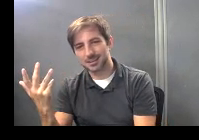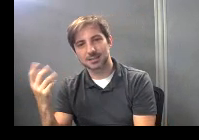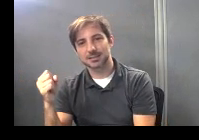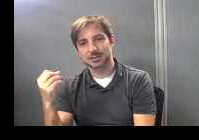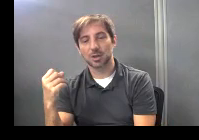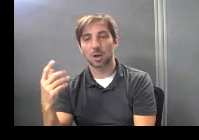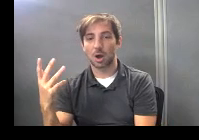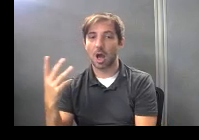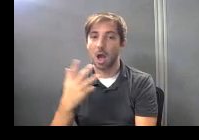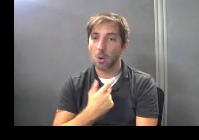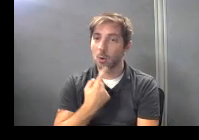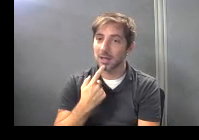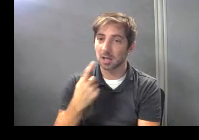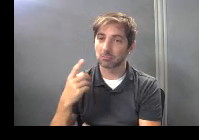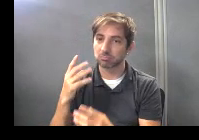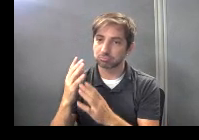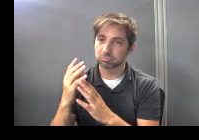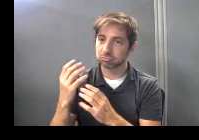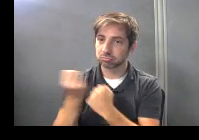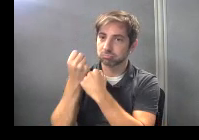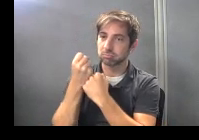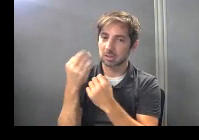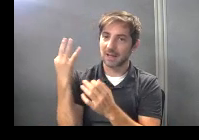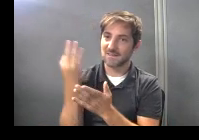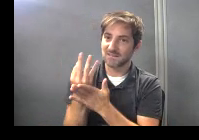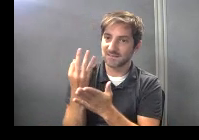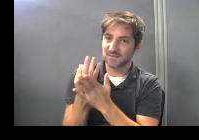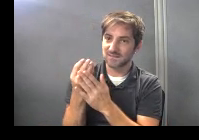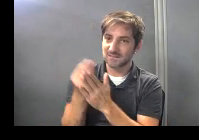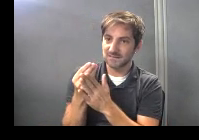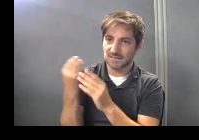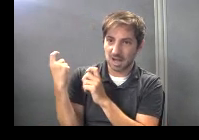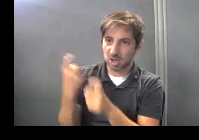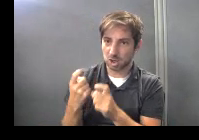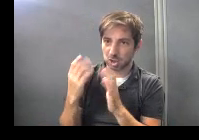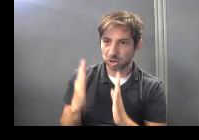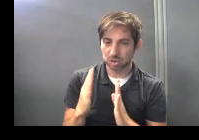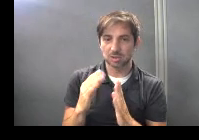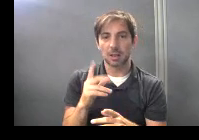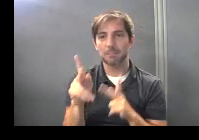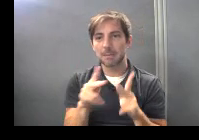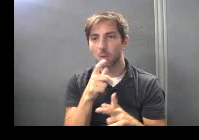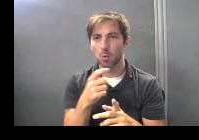REPRESENTED TONIGHT -- TODAY -- THIS MORNING. FOR THE PEOPLE OUT THERE WHO ARE FUNDERS,